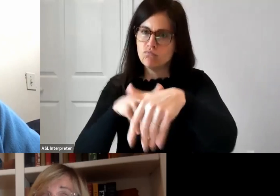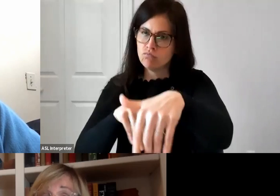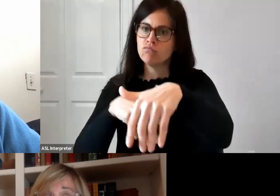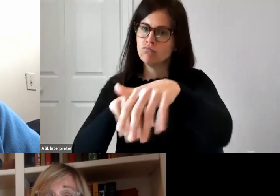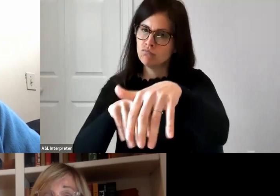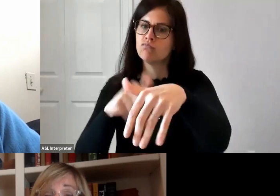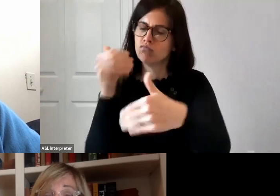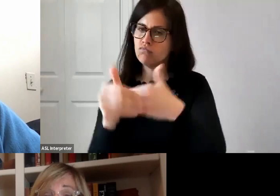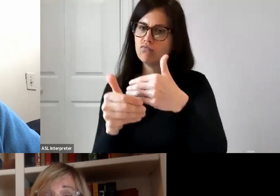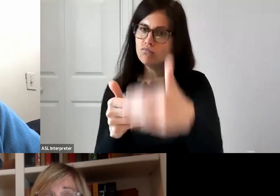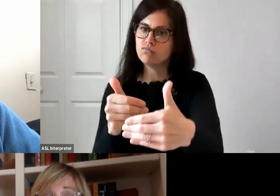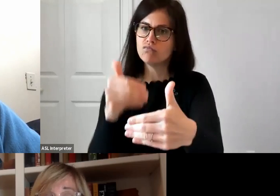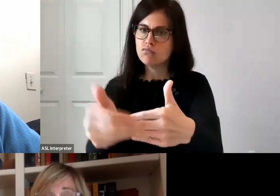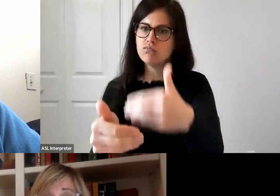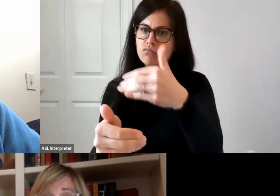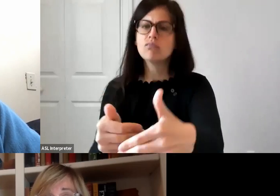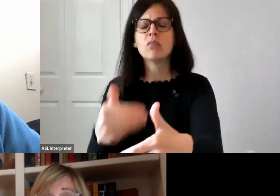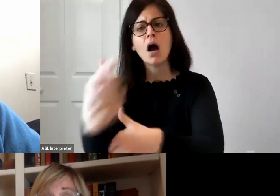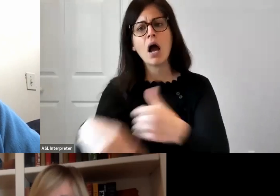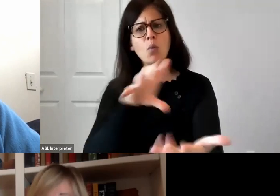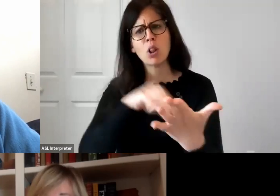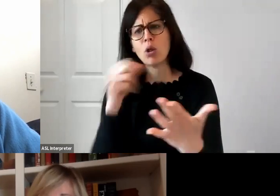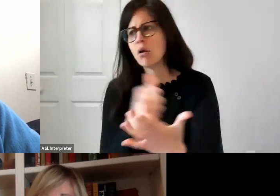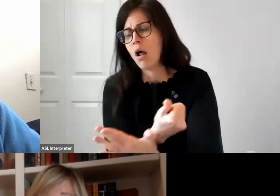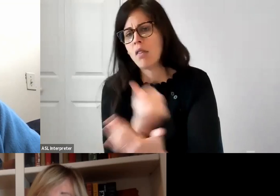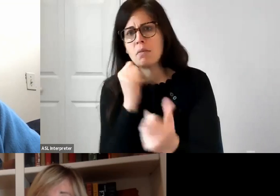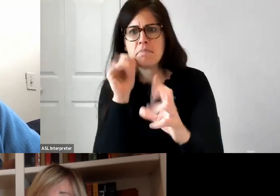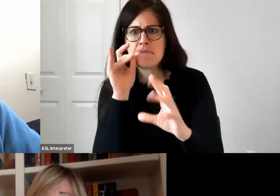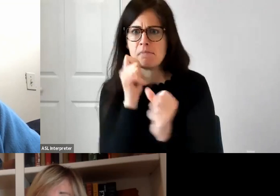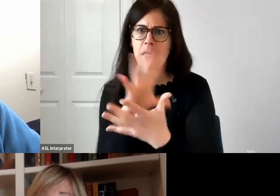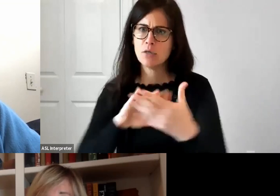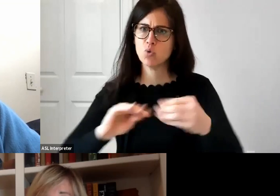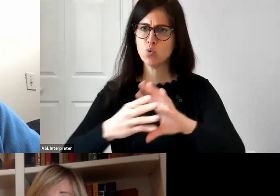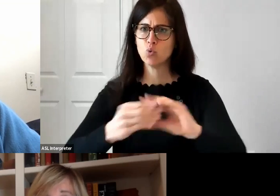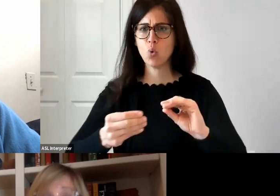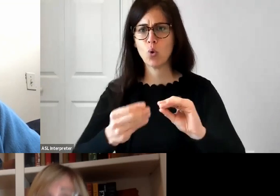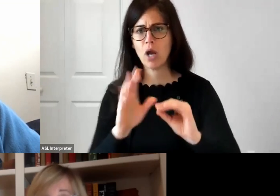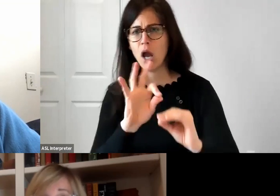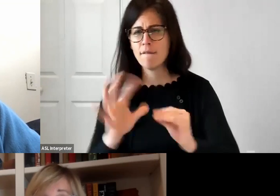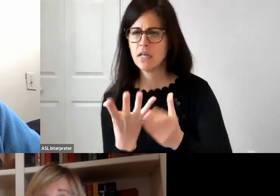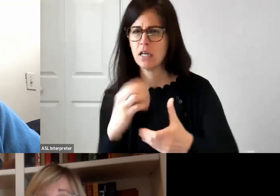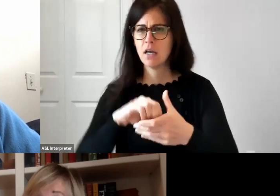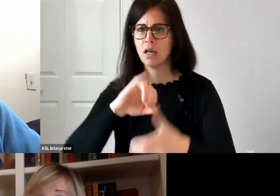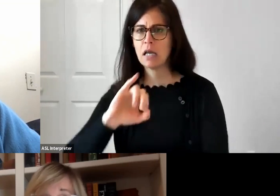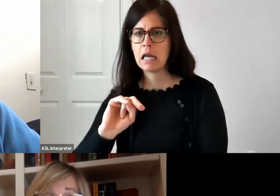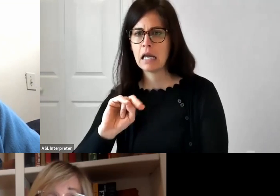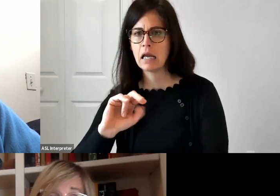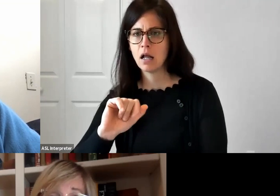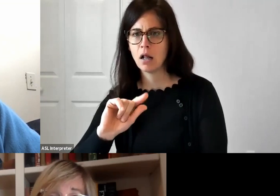another amazing story of inclusion in our field. So thank you, thank you, Charles,